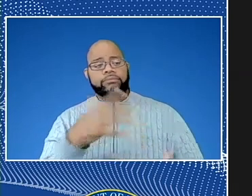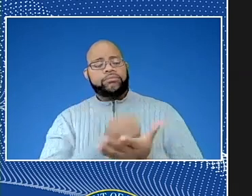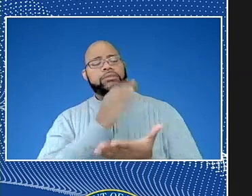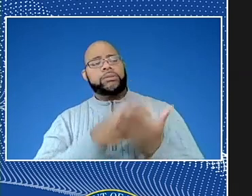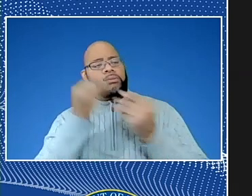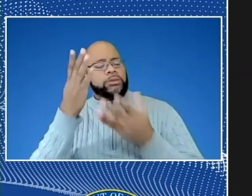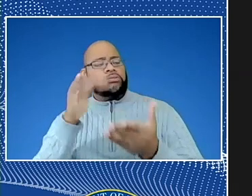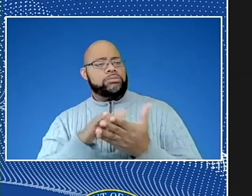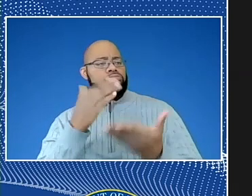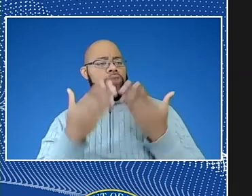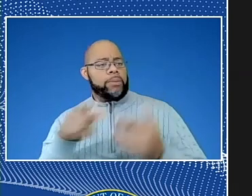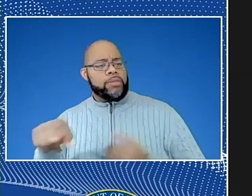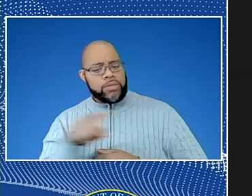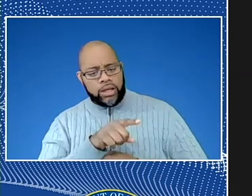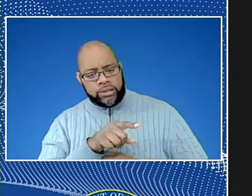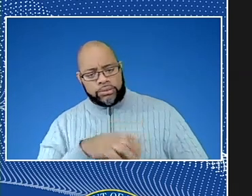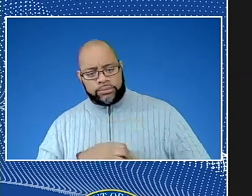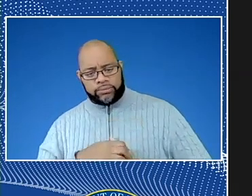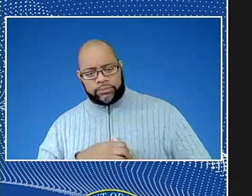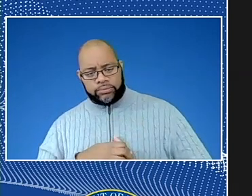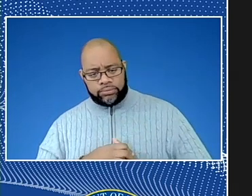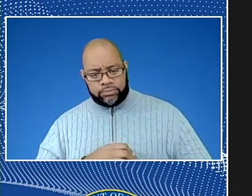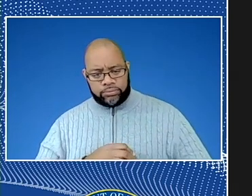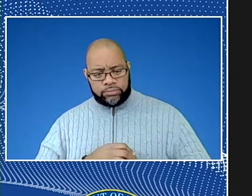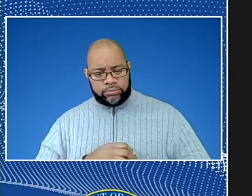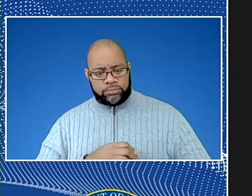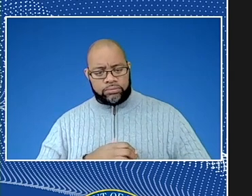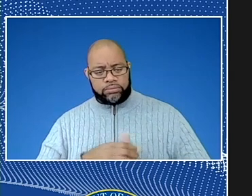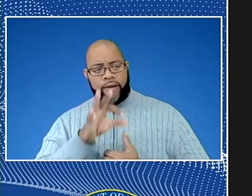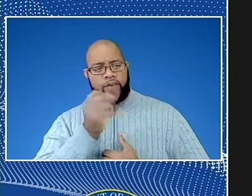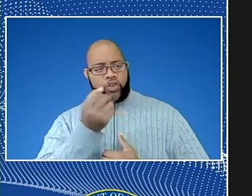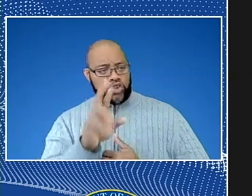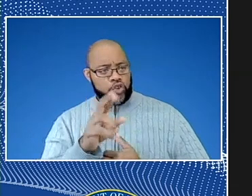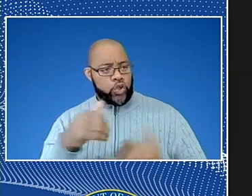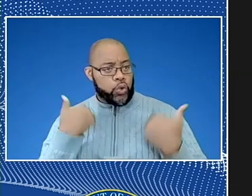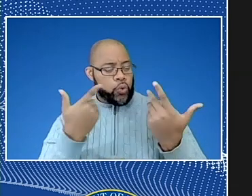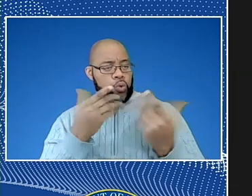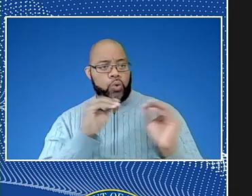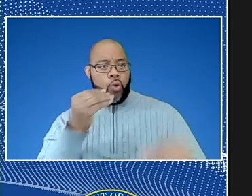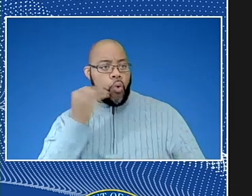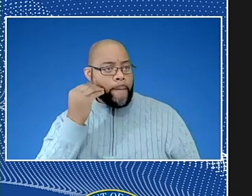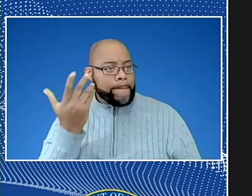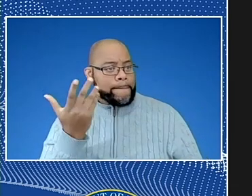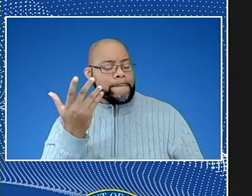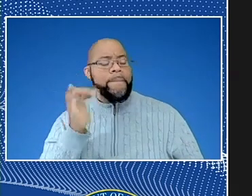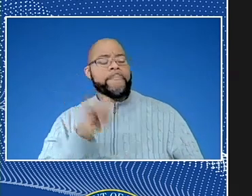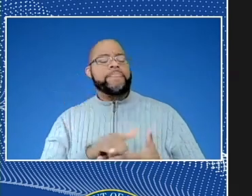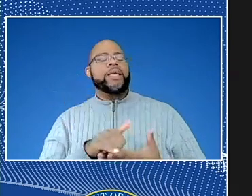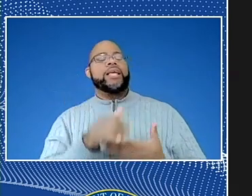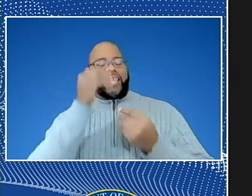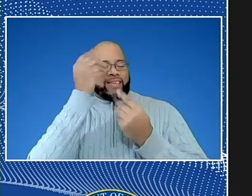they are foster youth or homeless. Those pieces of information at the time